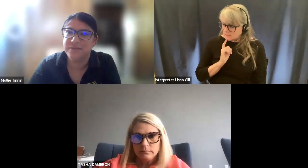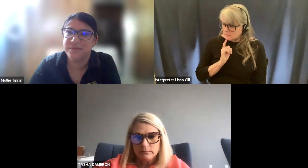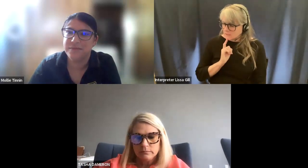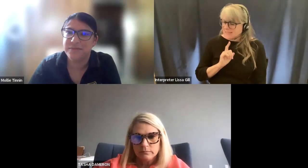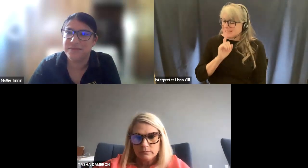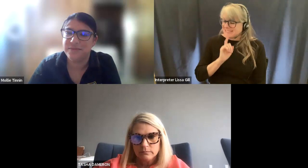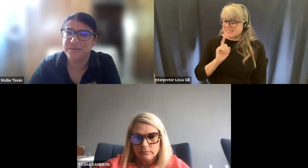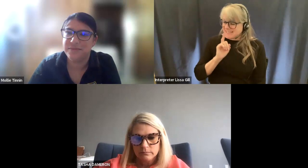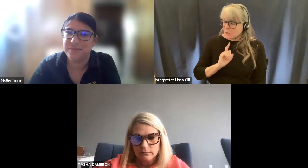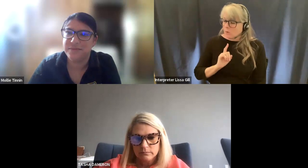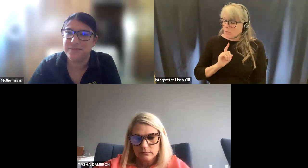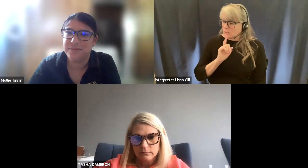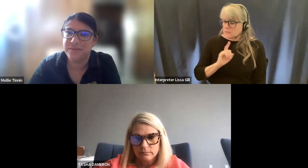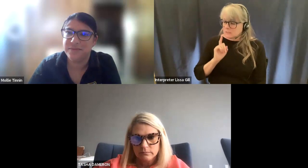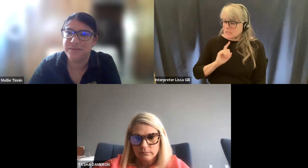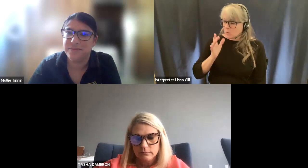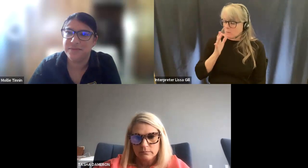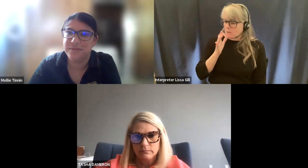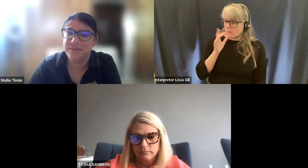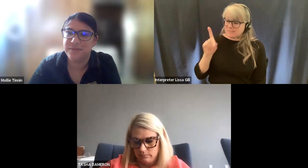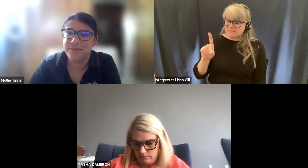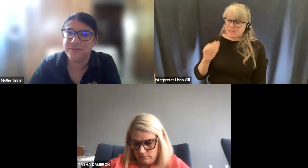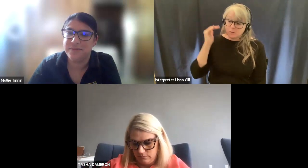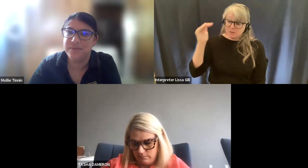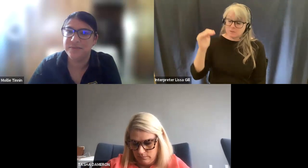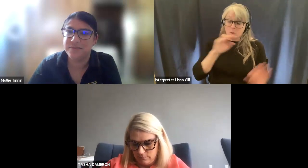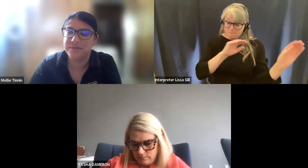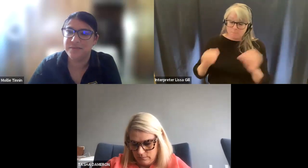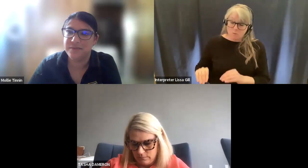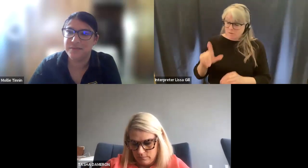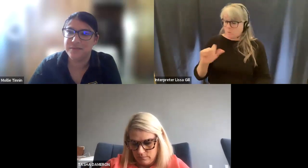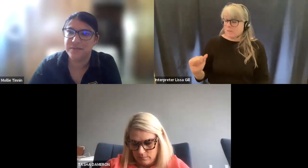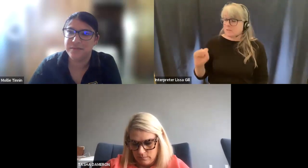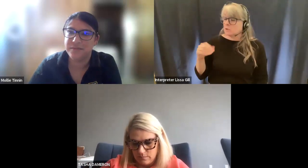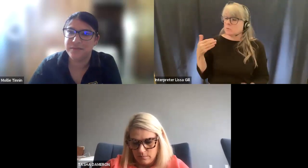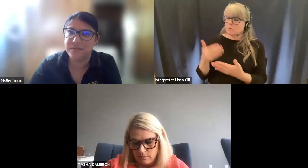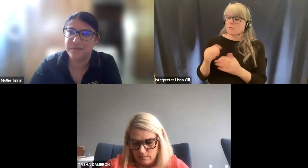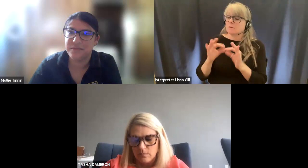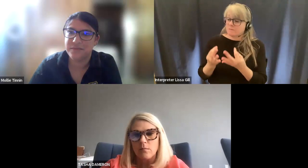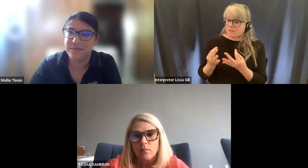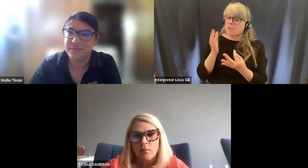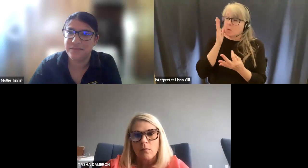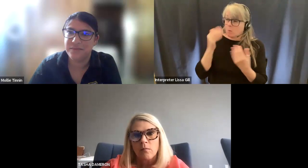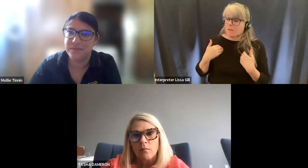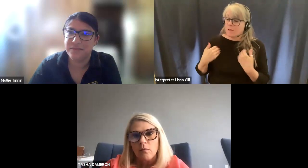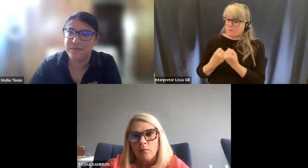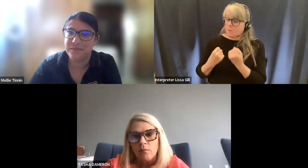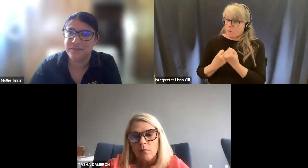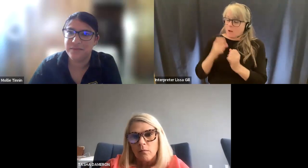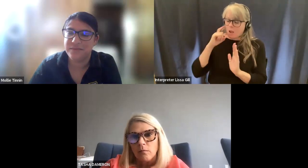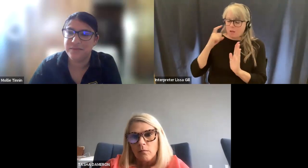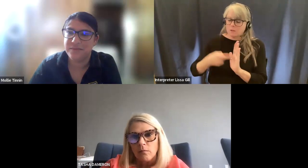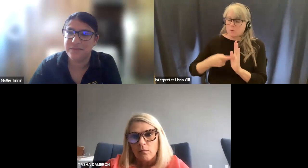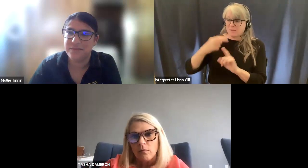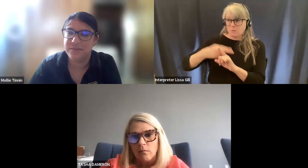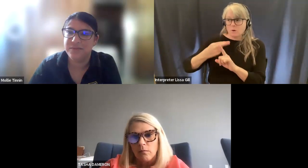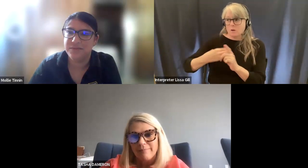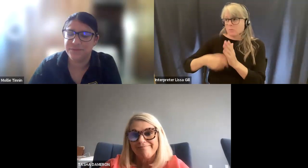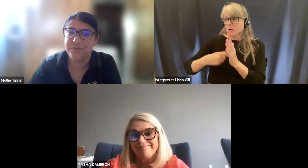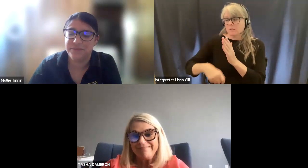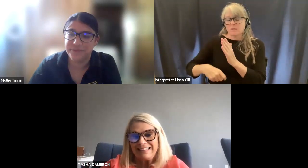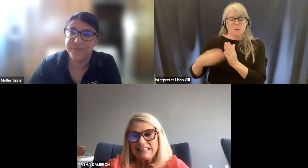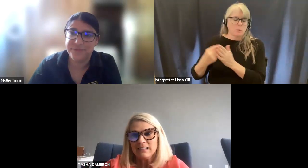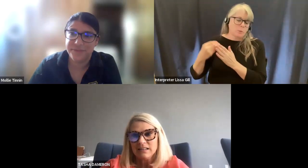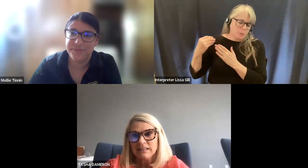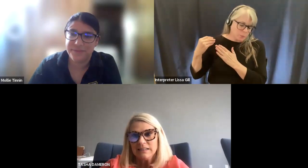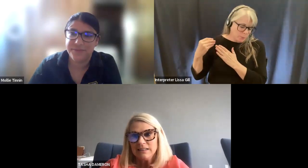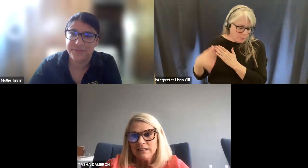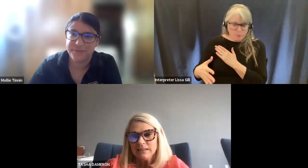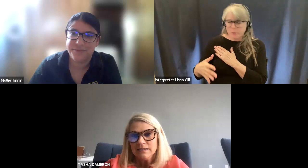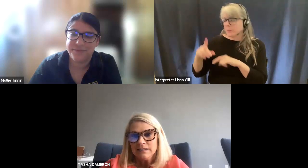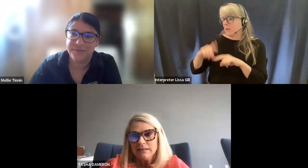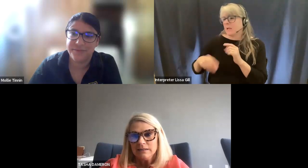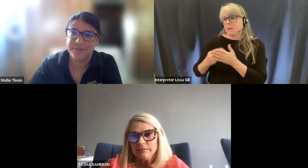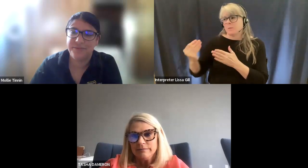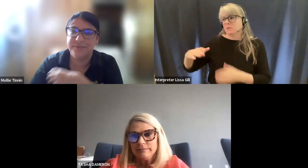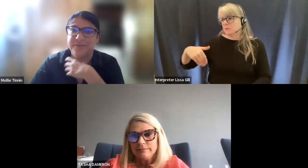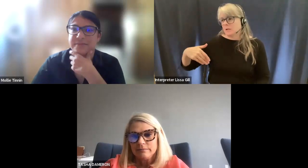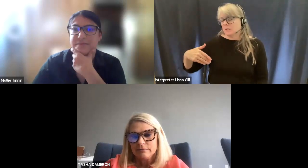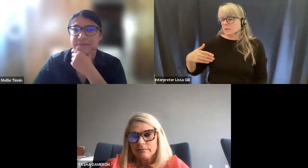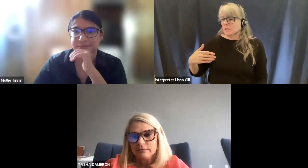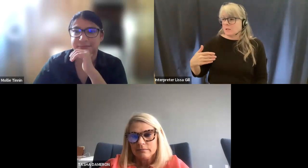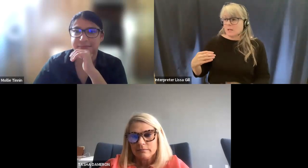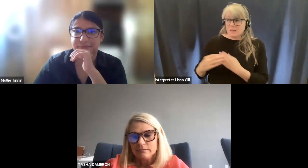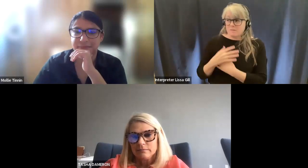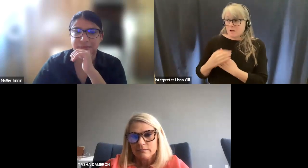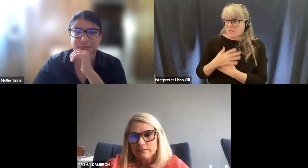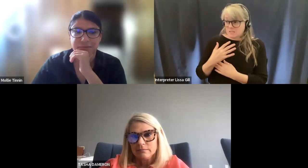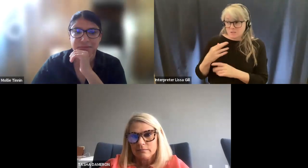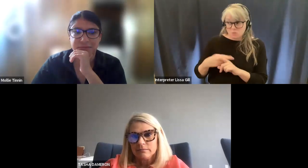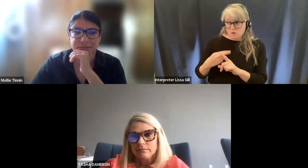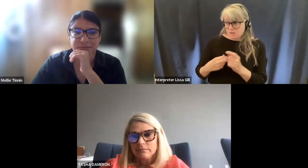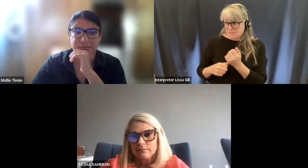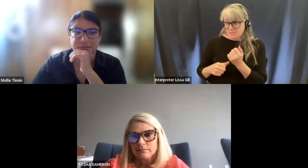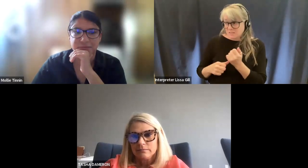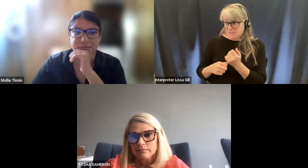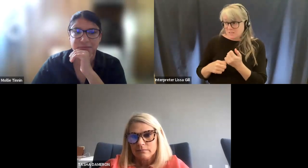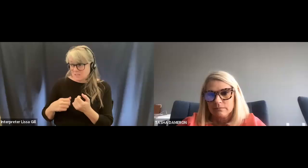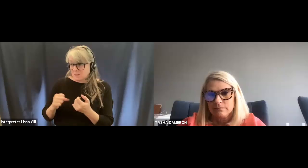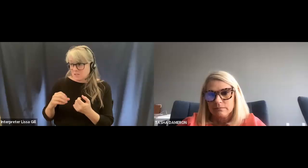I am noticing the rental prices are super expensive and I can't purchase just yet. Any advice or rental assistant to make rental rentals more affordable?